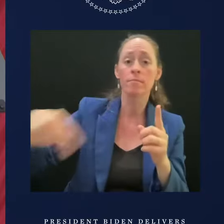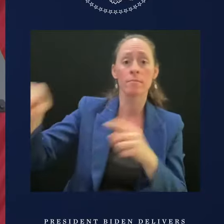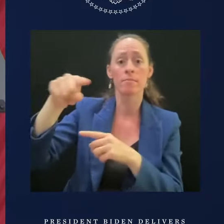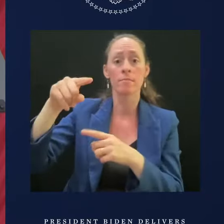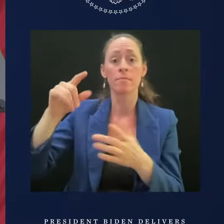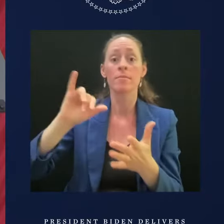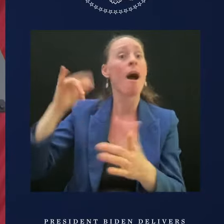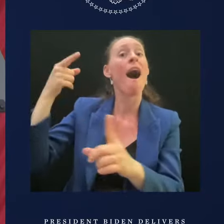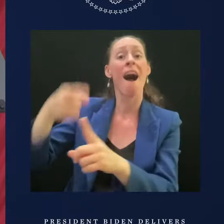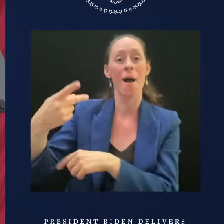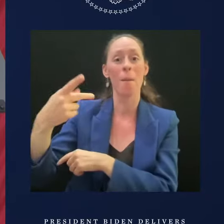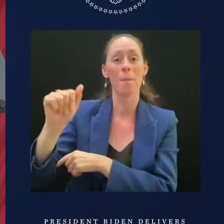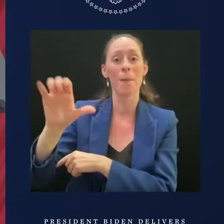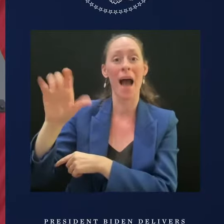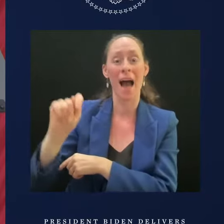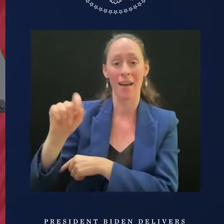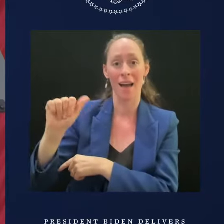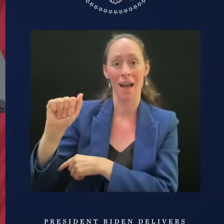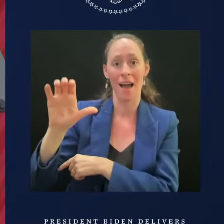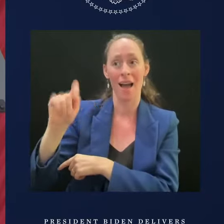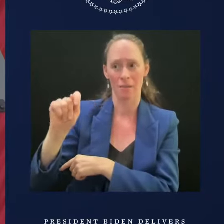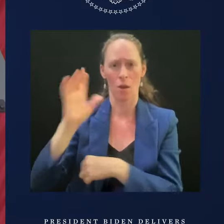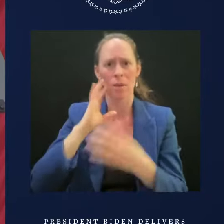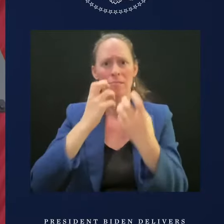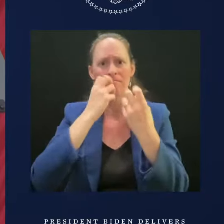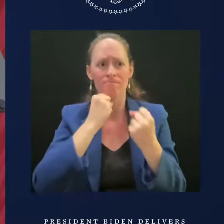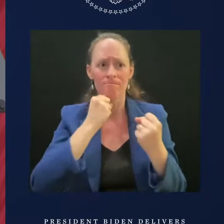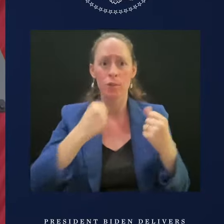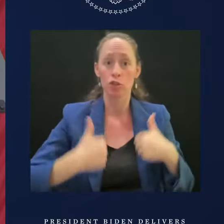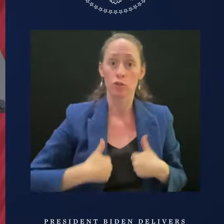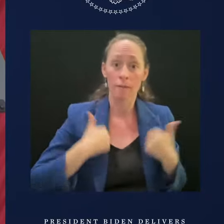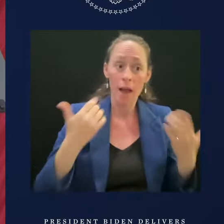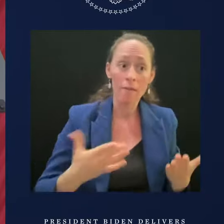to help millions of veterans who were exposed to toxic substances